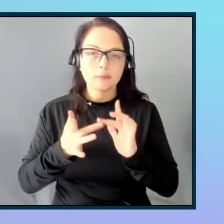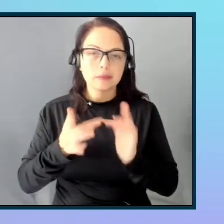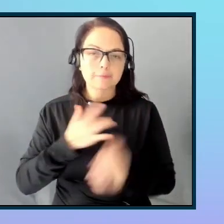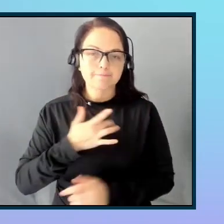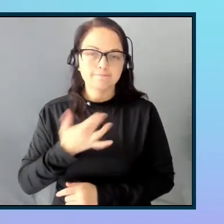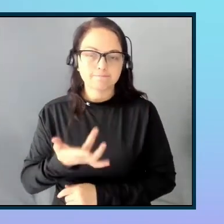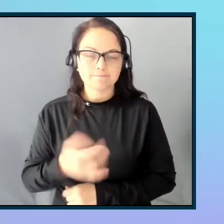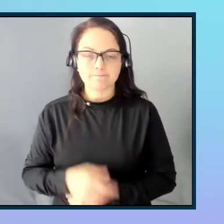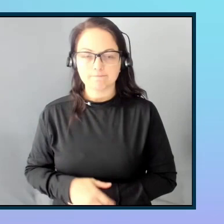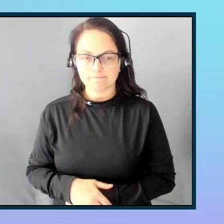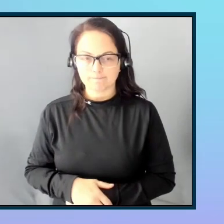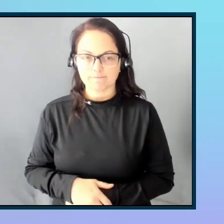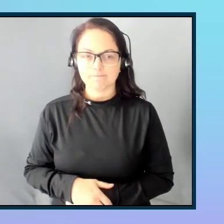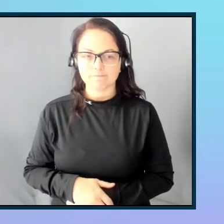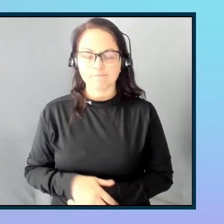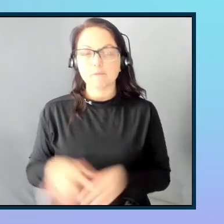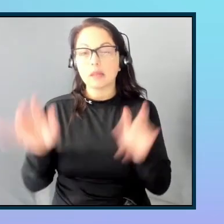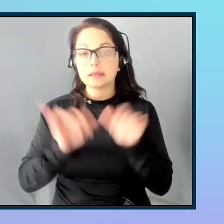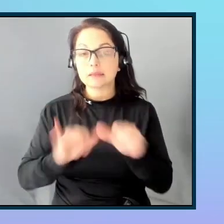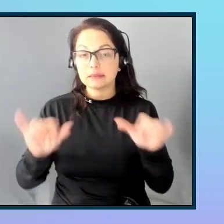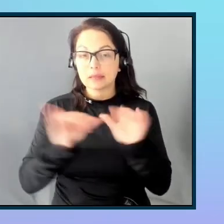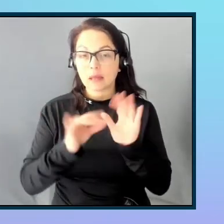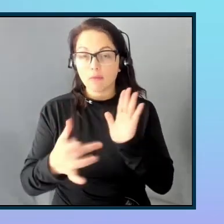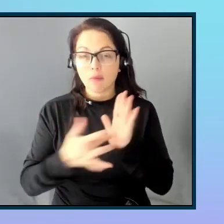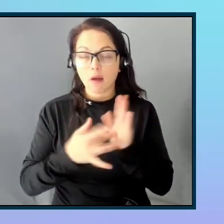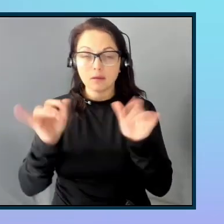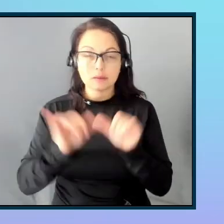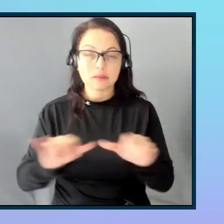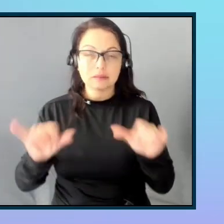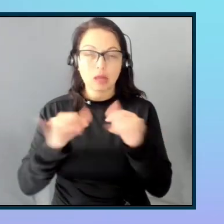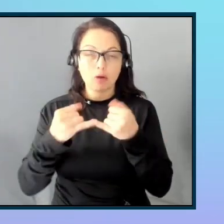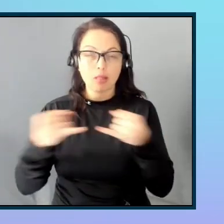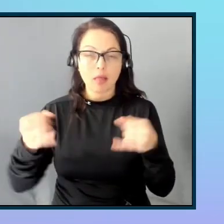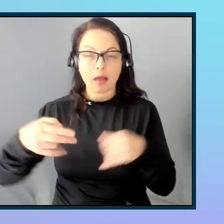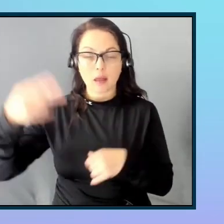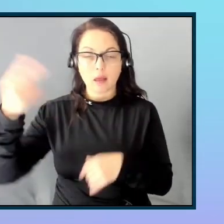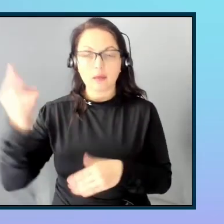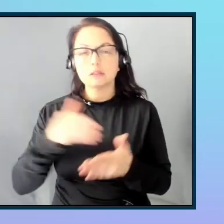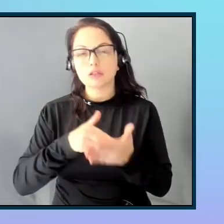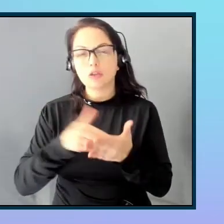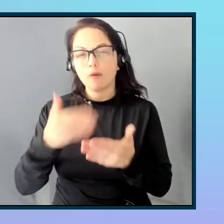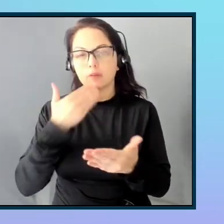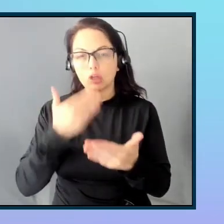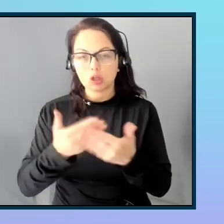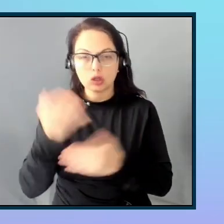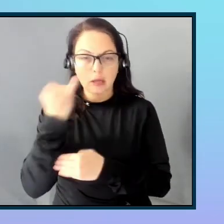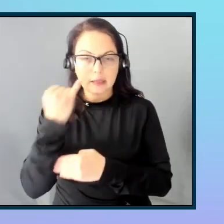Standard buttons, standard line heights. It's often a really good idea to stick with the 44 pixel,